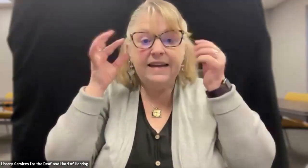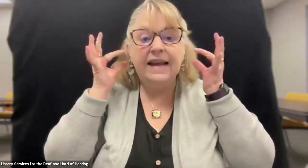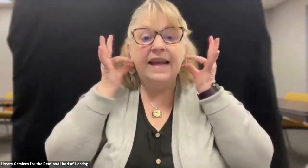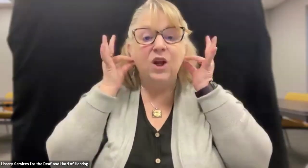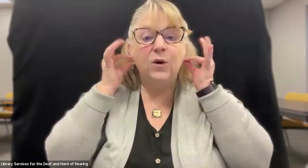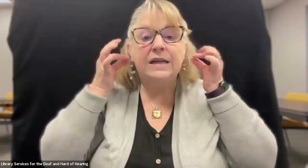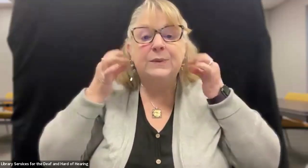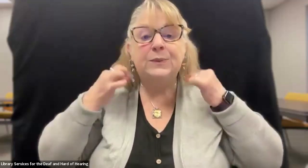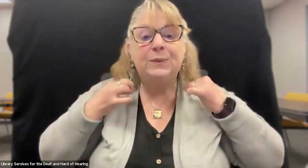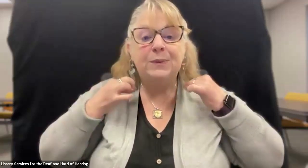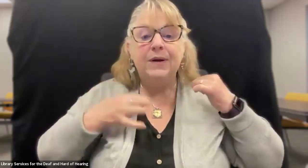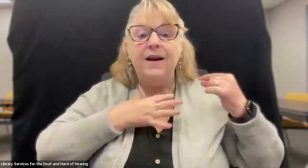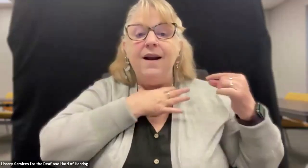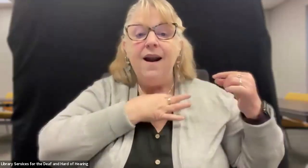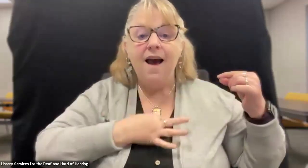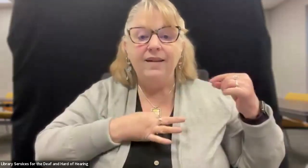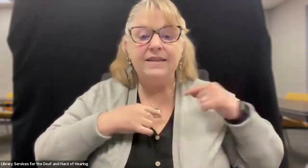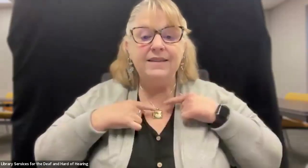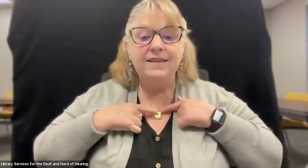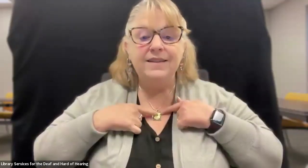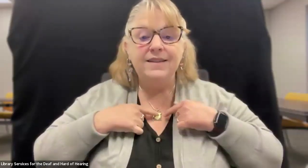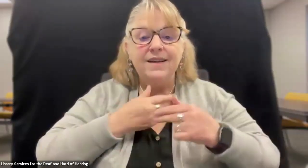I have glasses and earrings on. They're a little long.